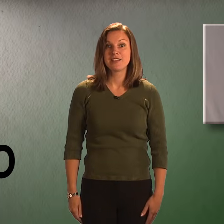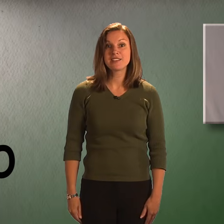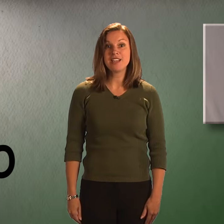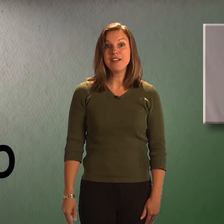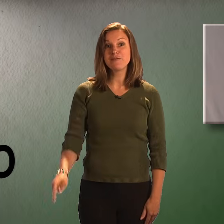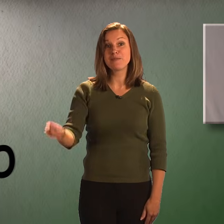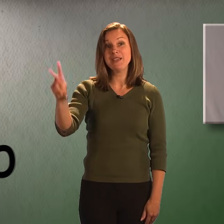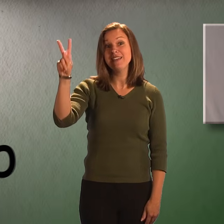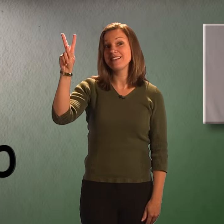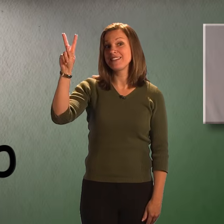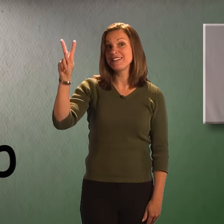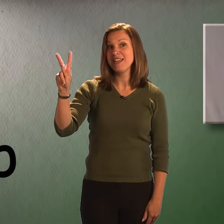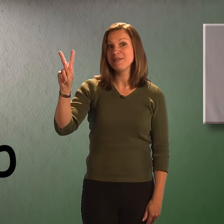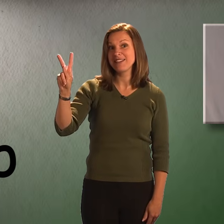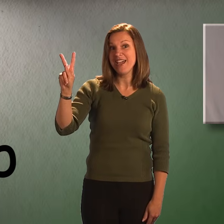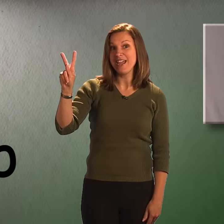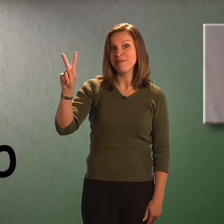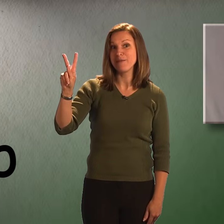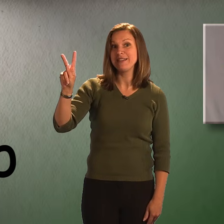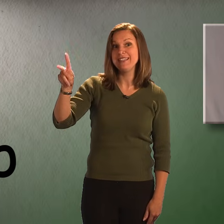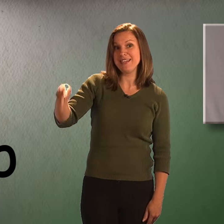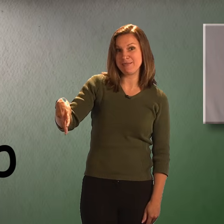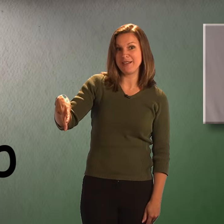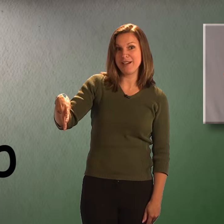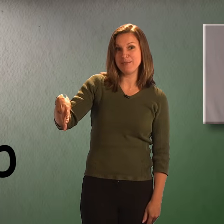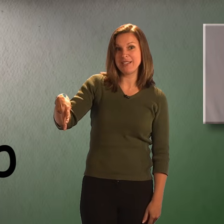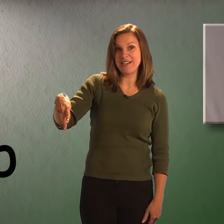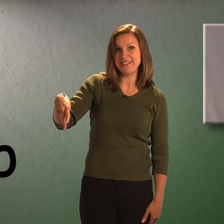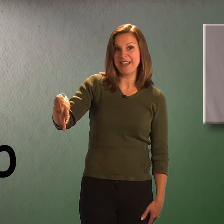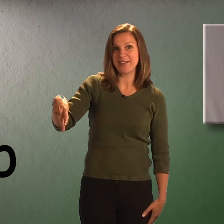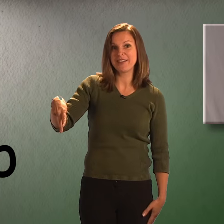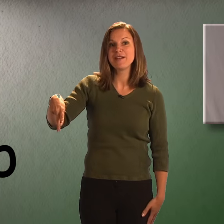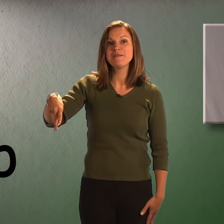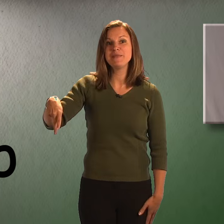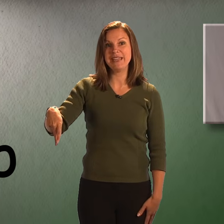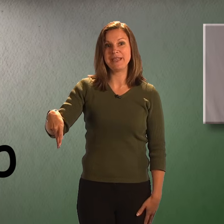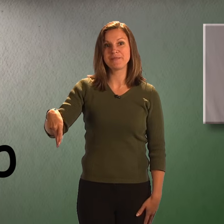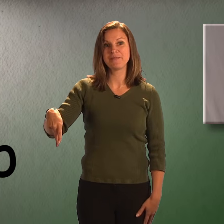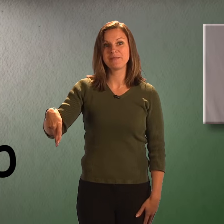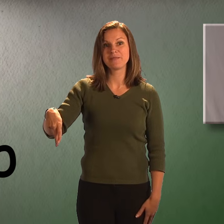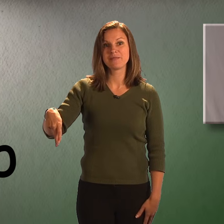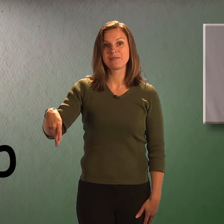The sign for "p" is the same as "k" but we tip it upside down. "p"